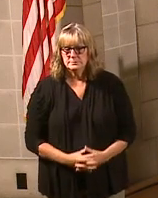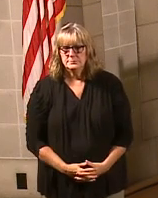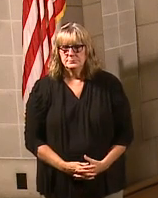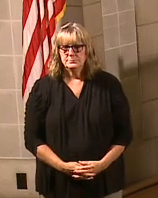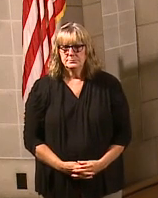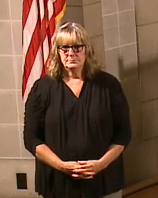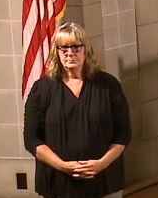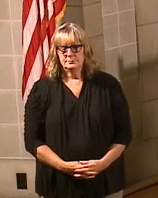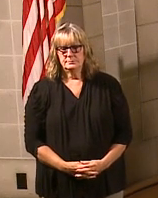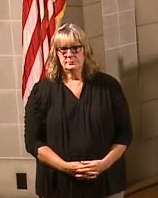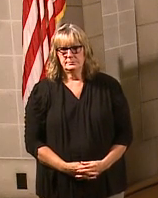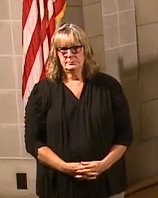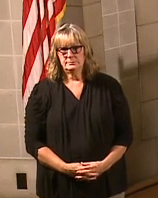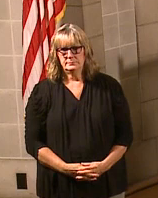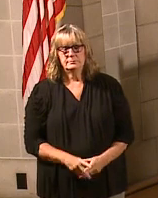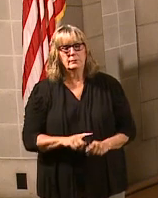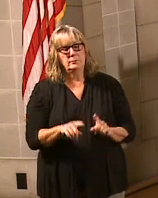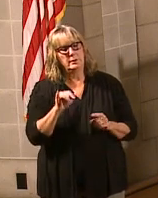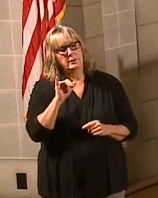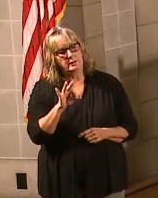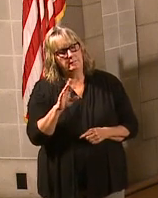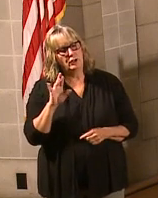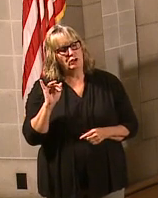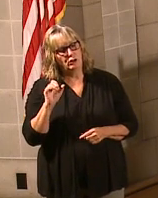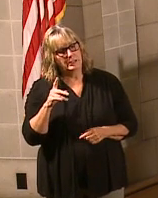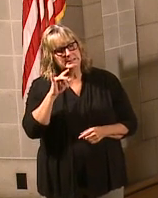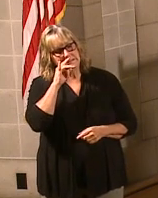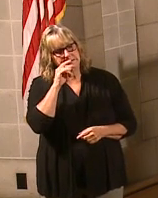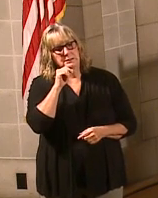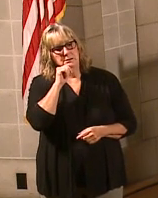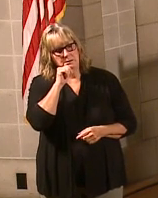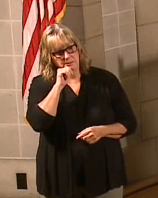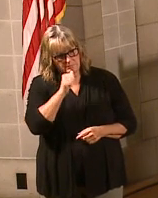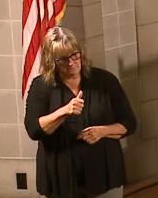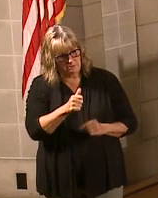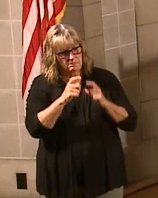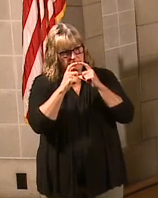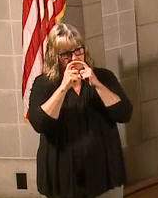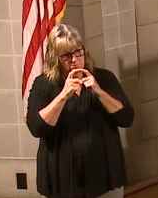MASK UP WHEN WE DON'T DO THAT